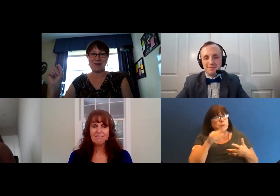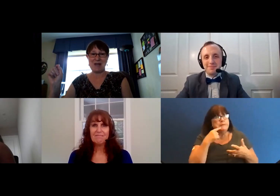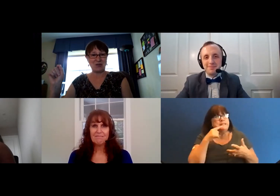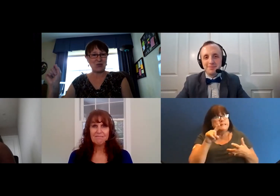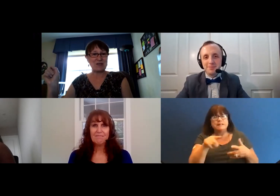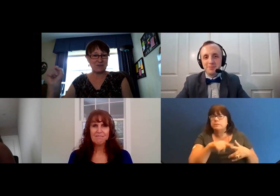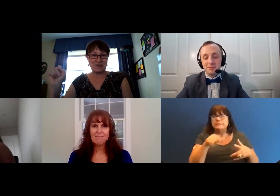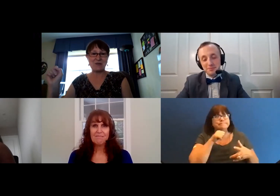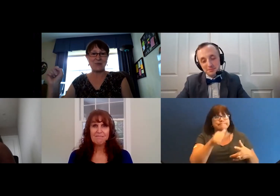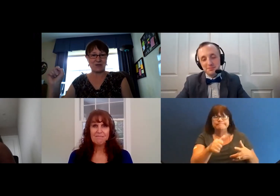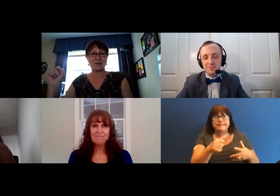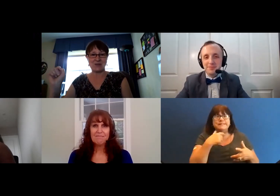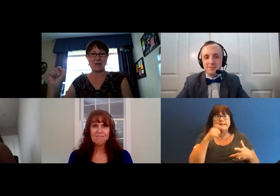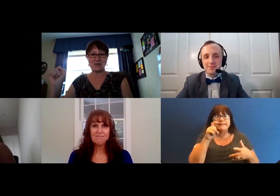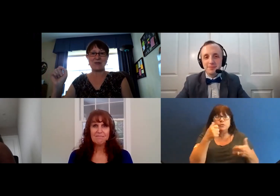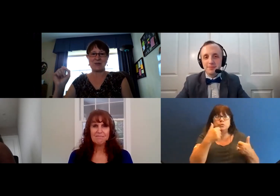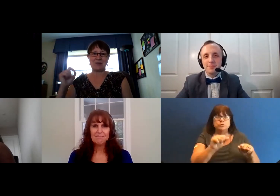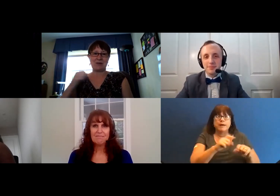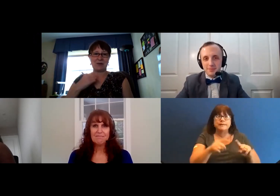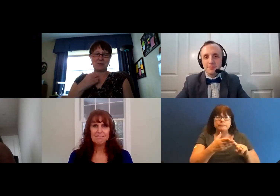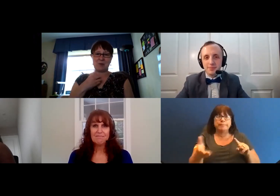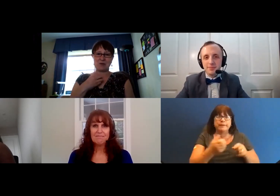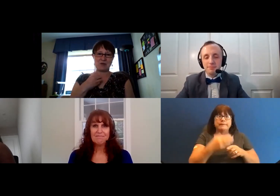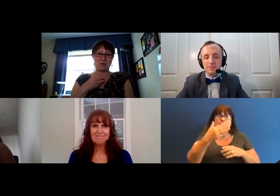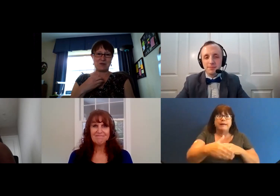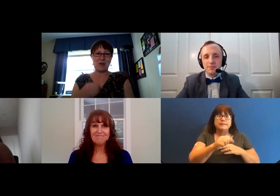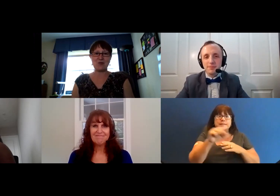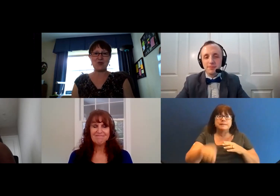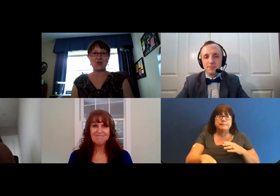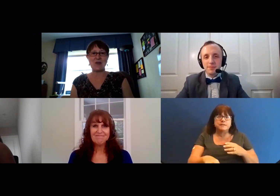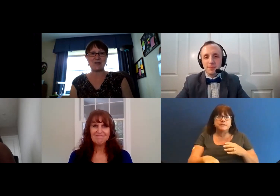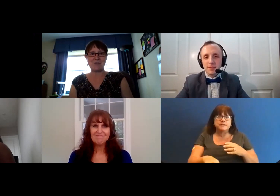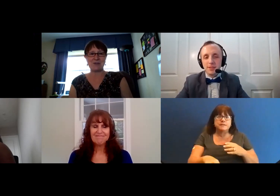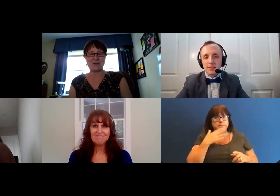I'm going to try something different next semester", but it's better to try something